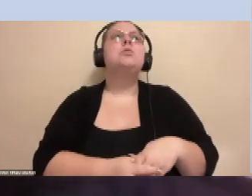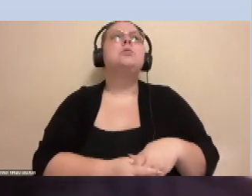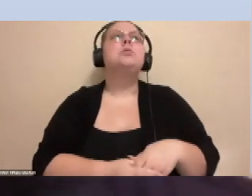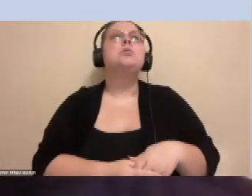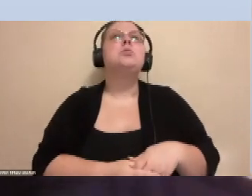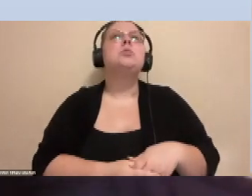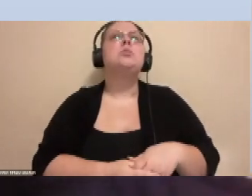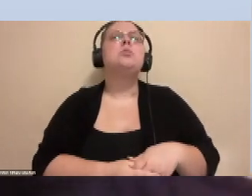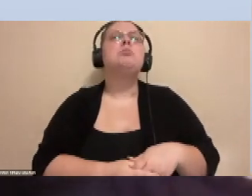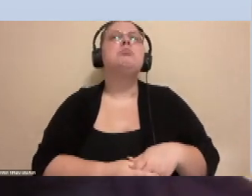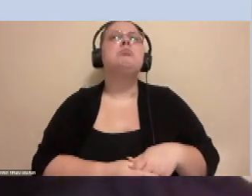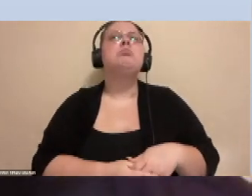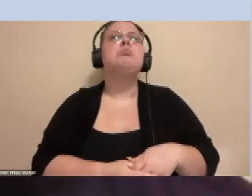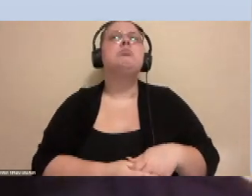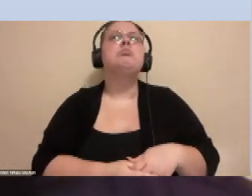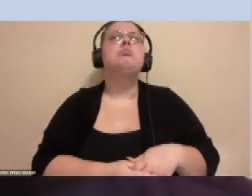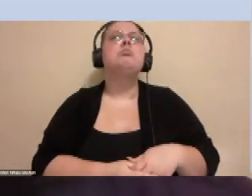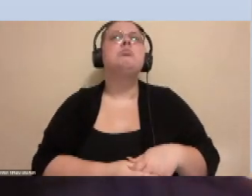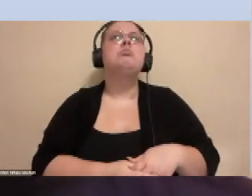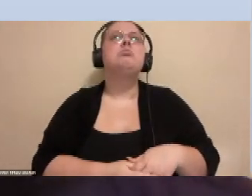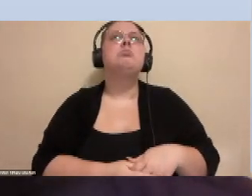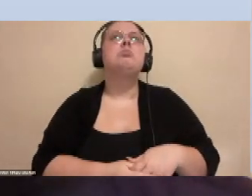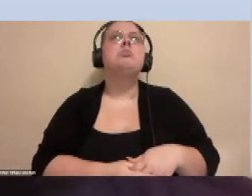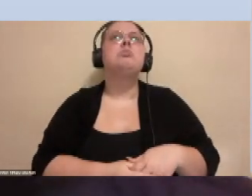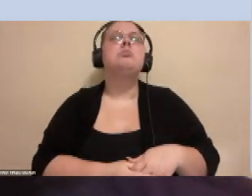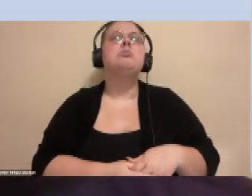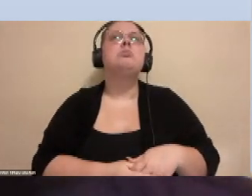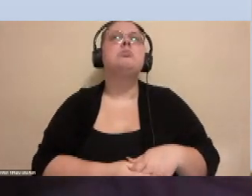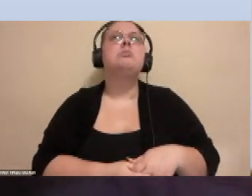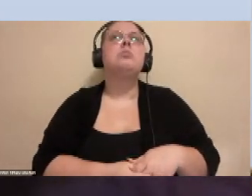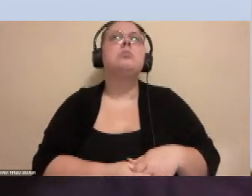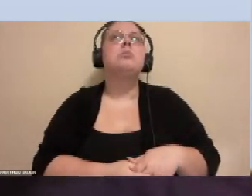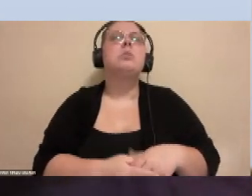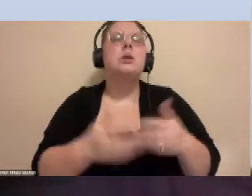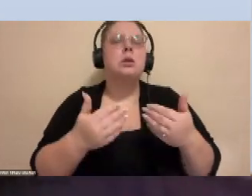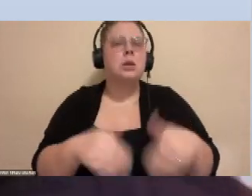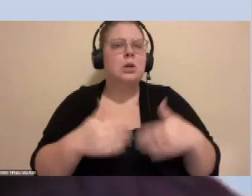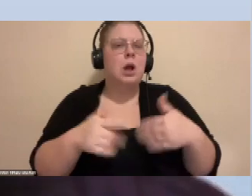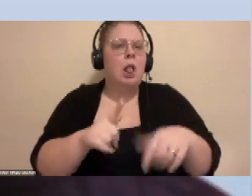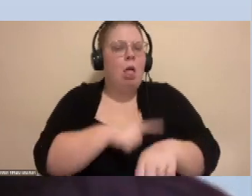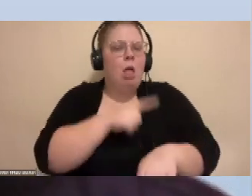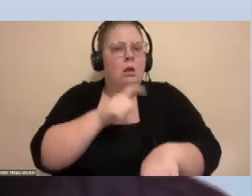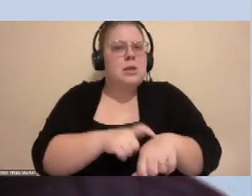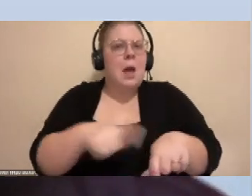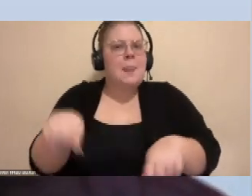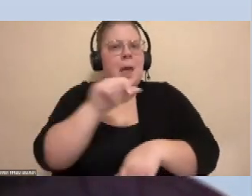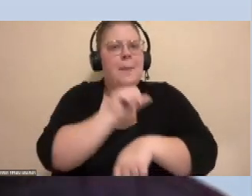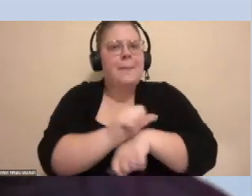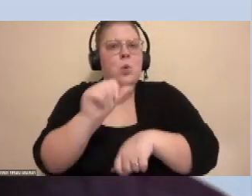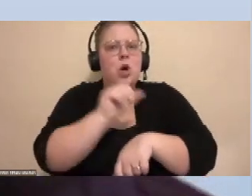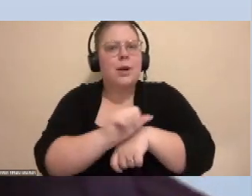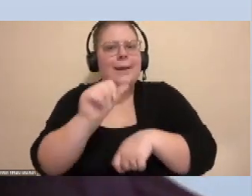a long time to advocate within California.